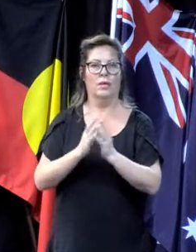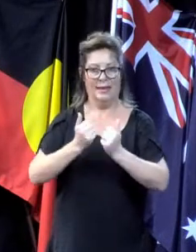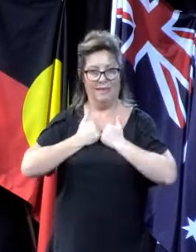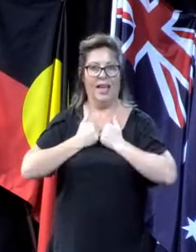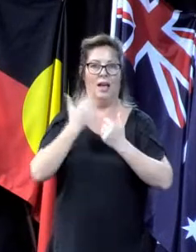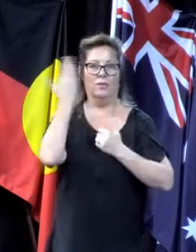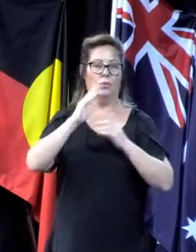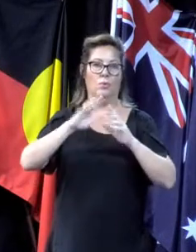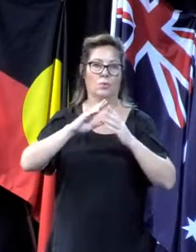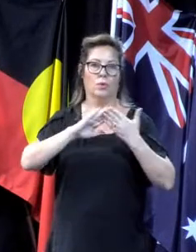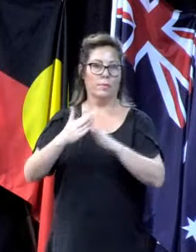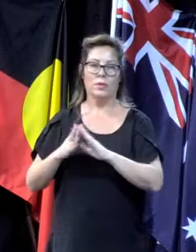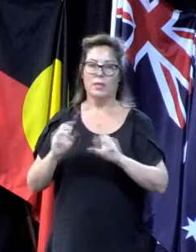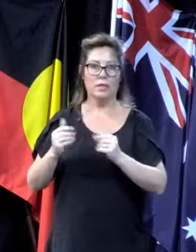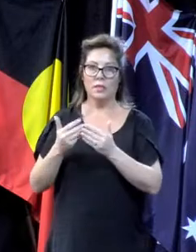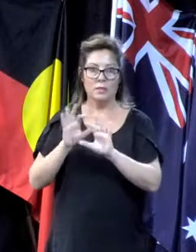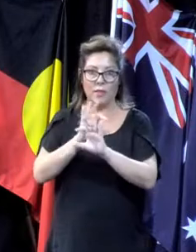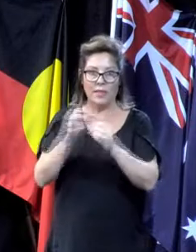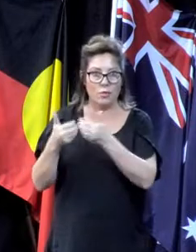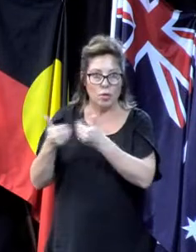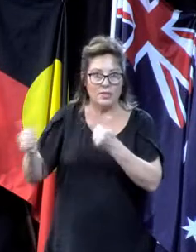There is no - there are no separate places for them to go.